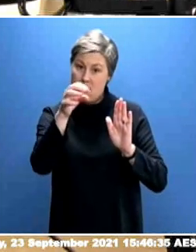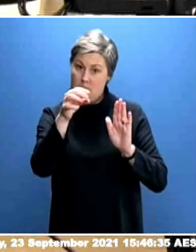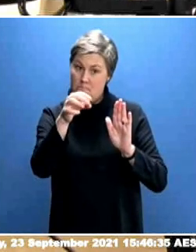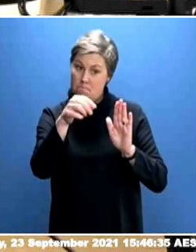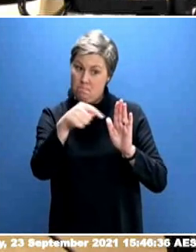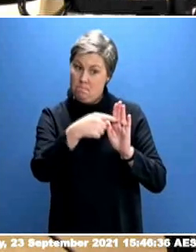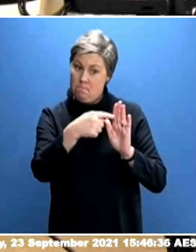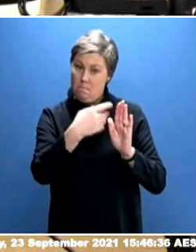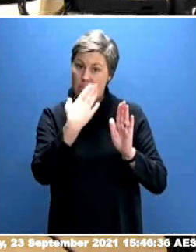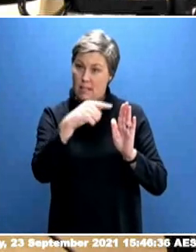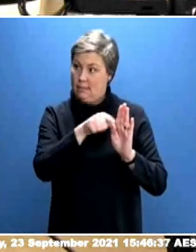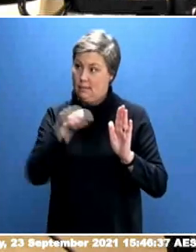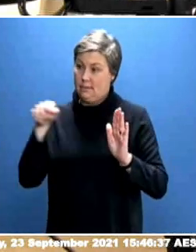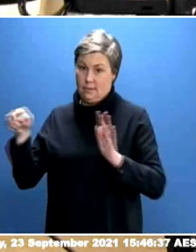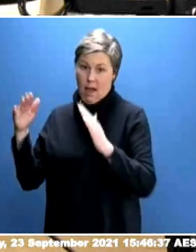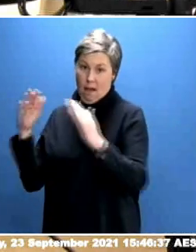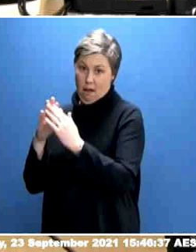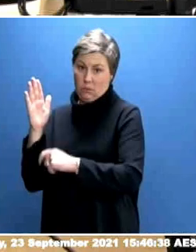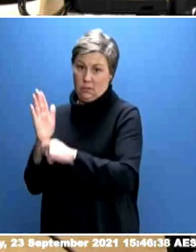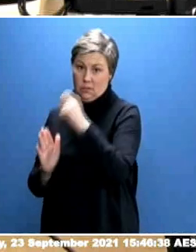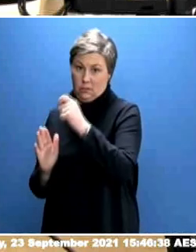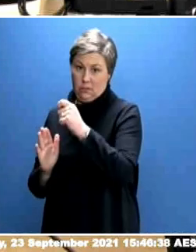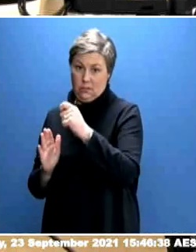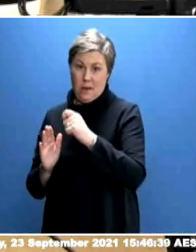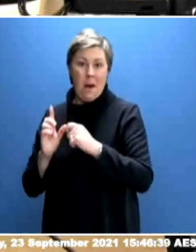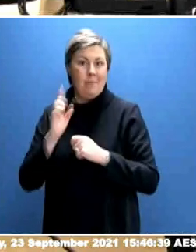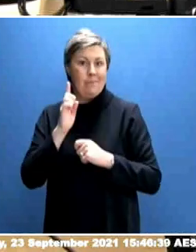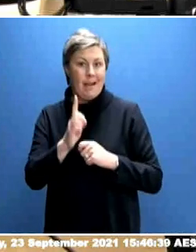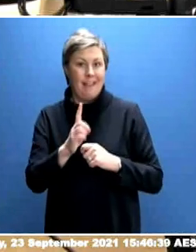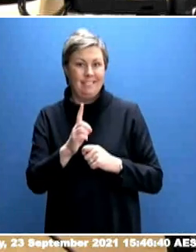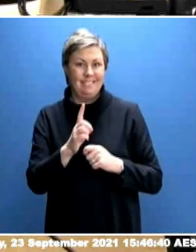go to the Safe House, but this was an instance where he didn't meet the